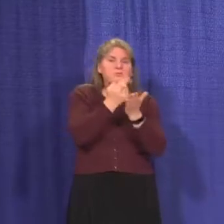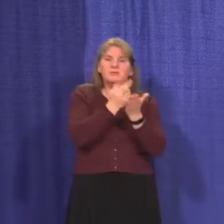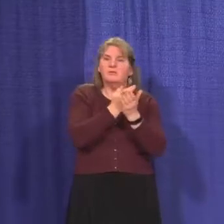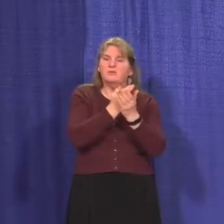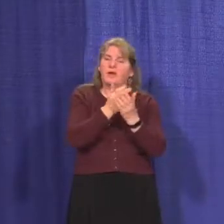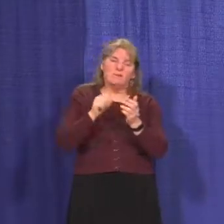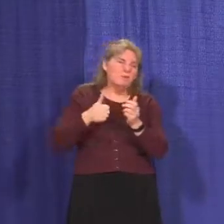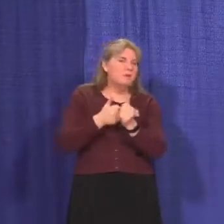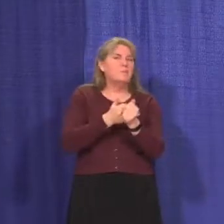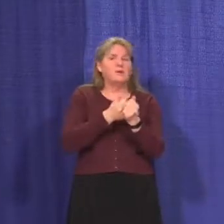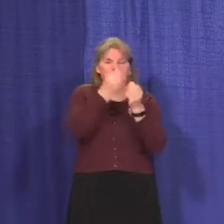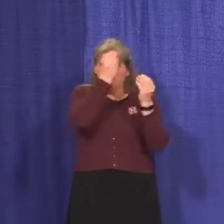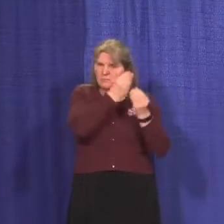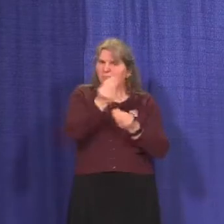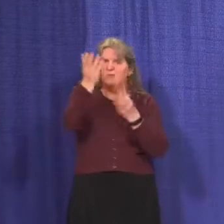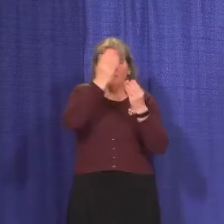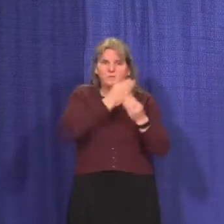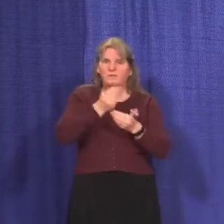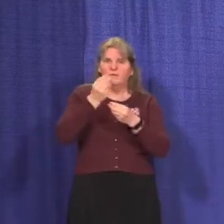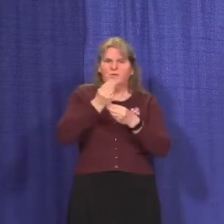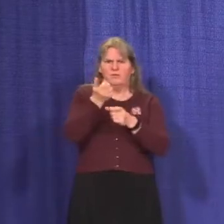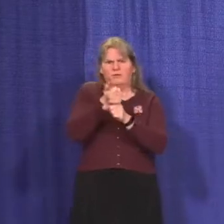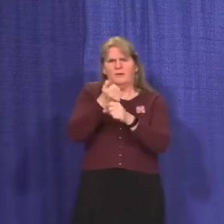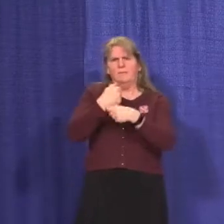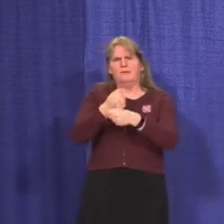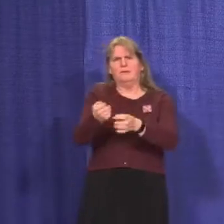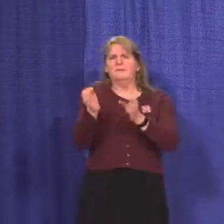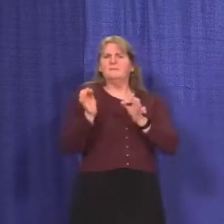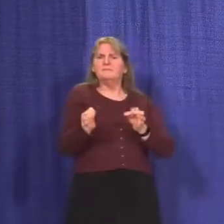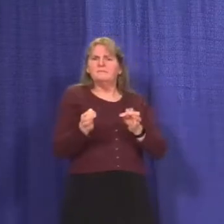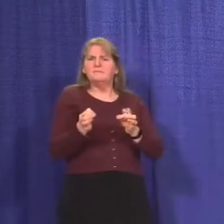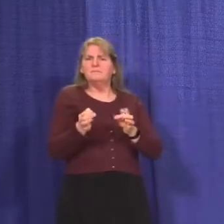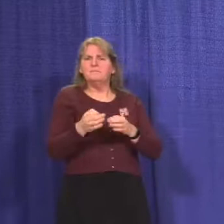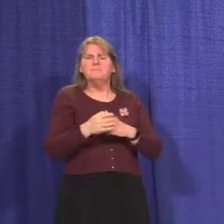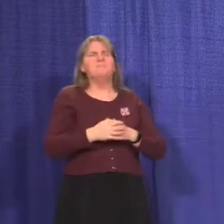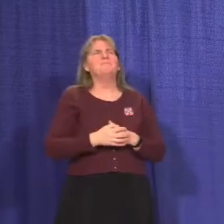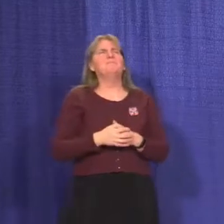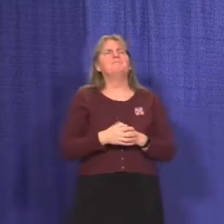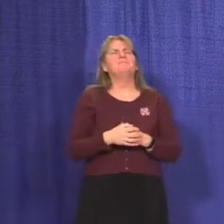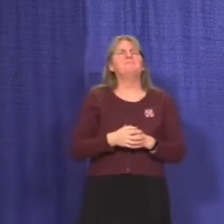decision. As we enter year two of this